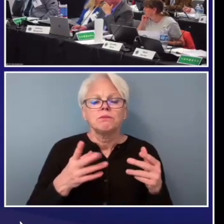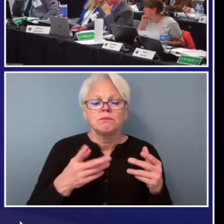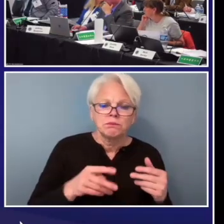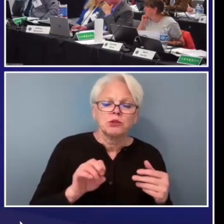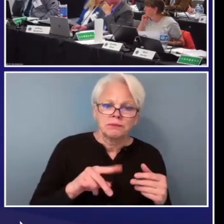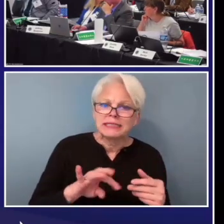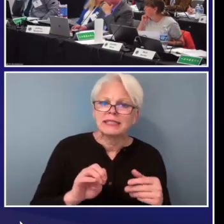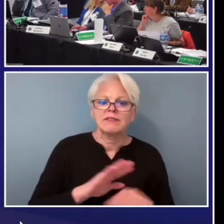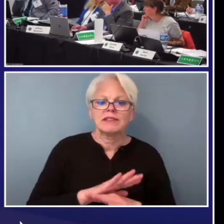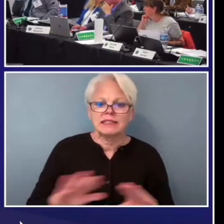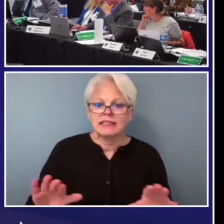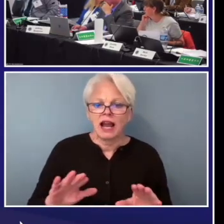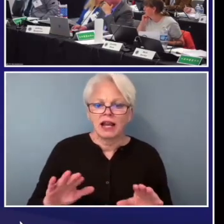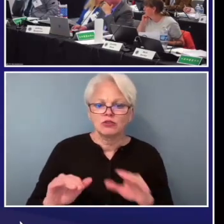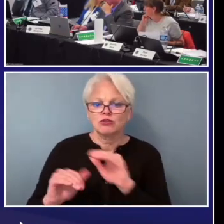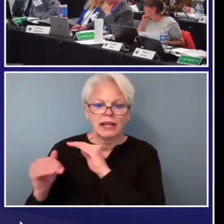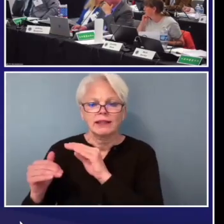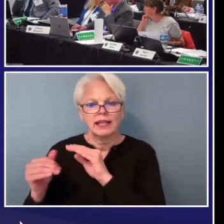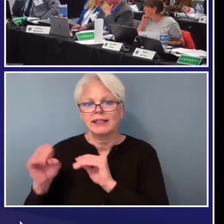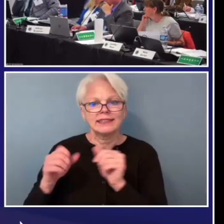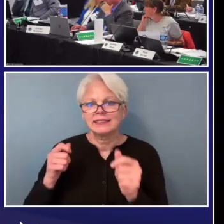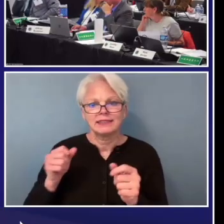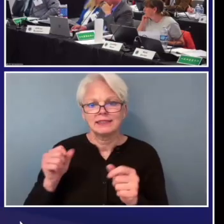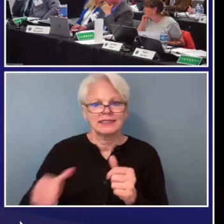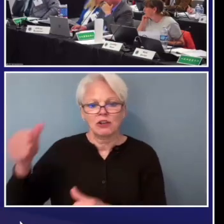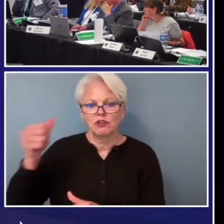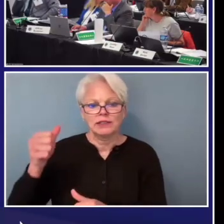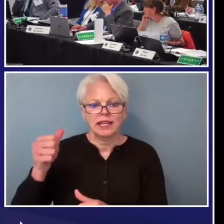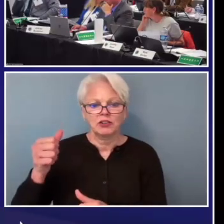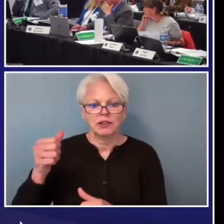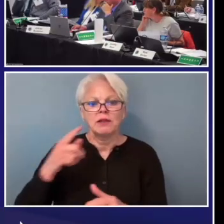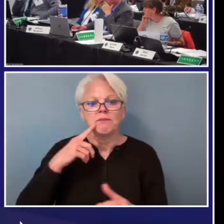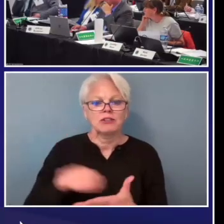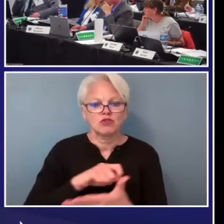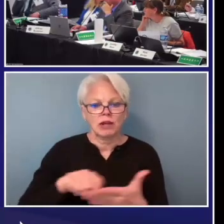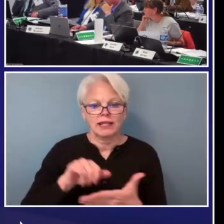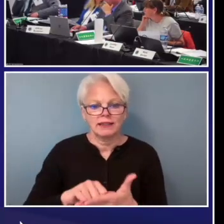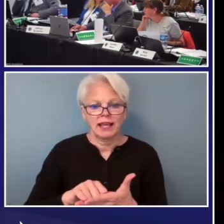You create an inconsistency that implies a behavior by the secretary that's inconsistent with the statute.